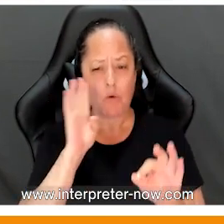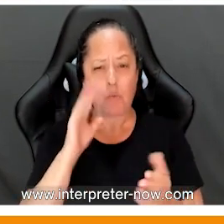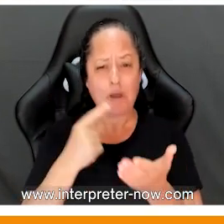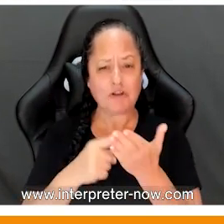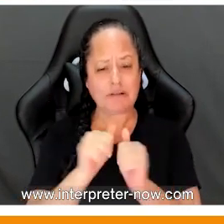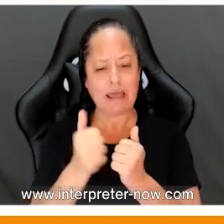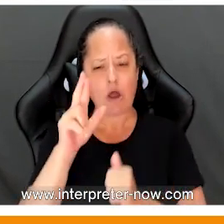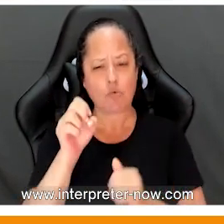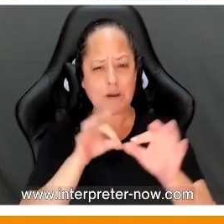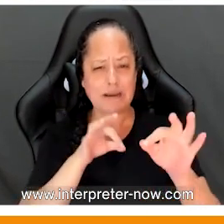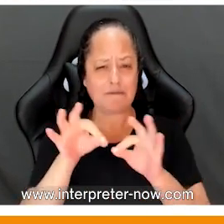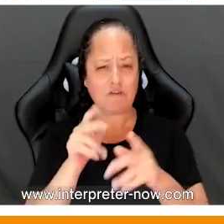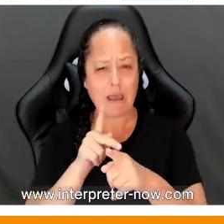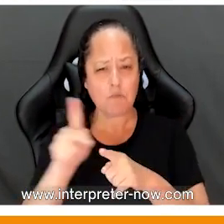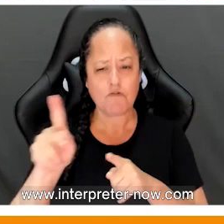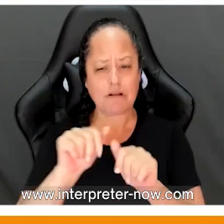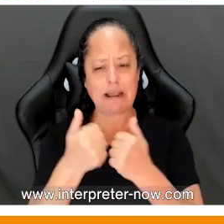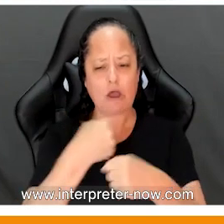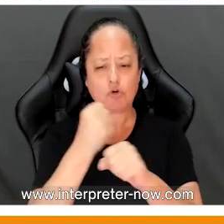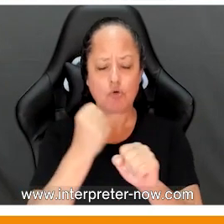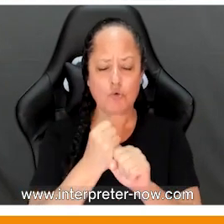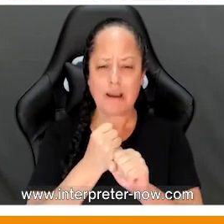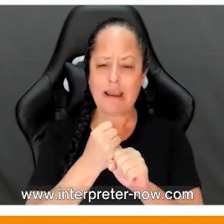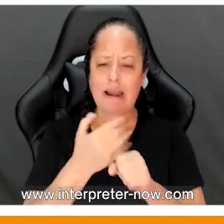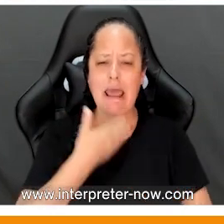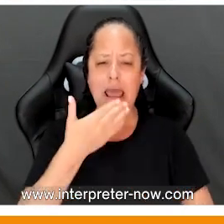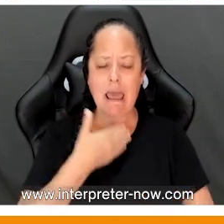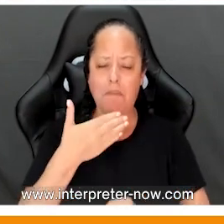Then we'll talk about how we can redefine professionalism; ways to create happier, healthier,